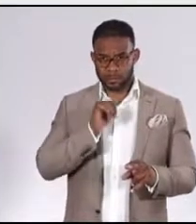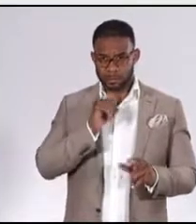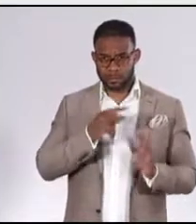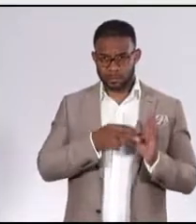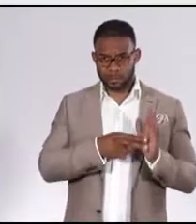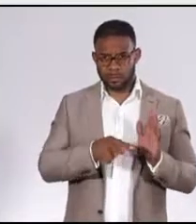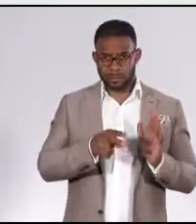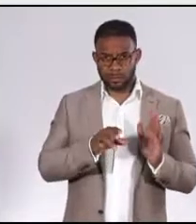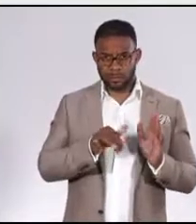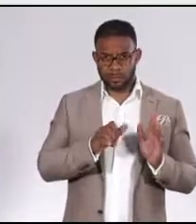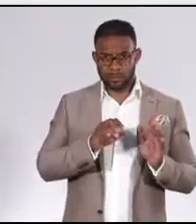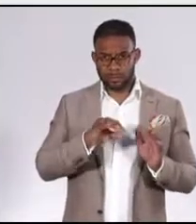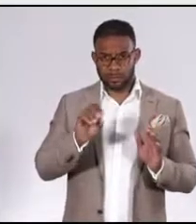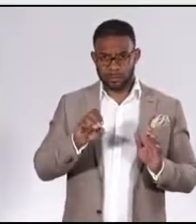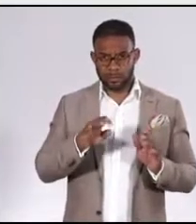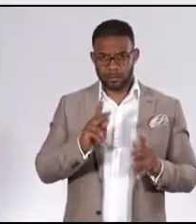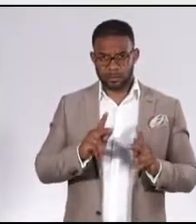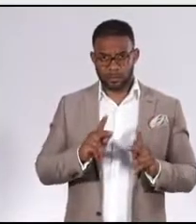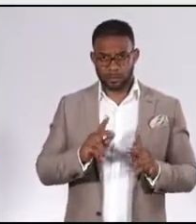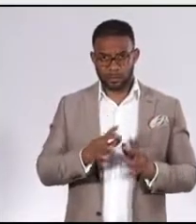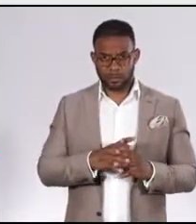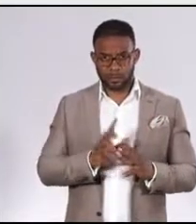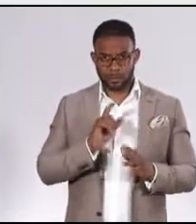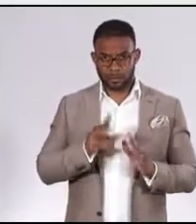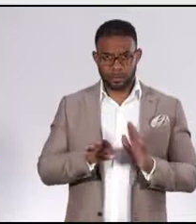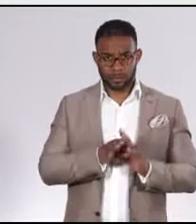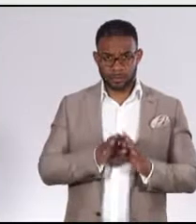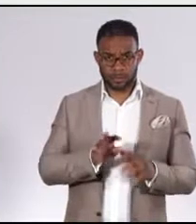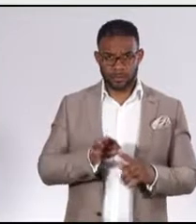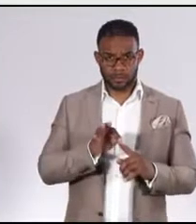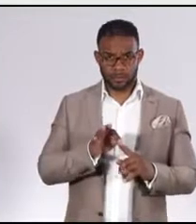a percentage of people who selected a particular response. So